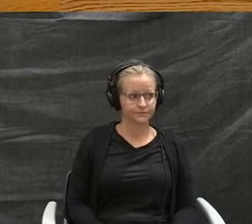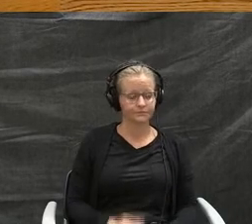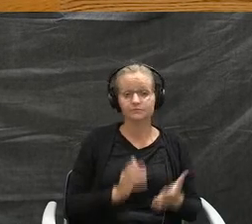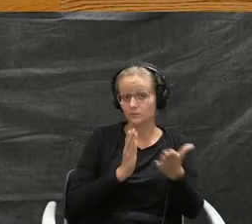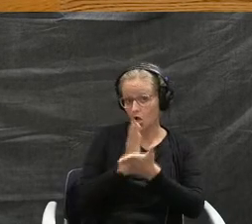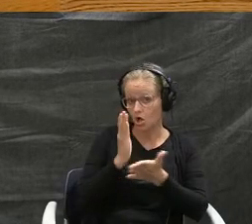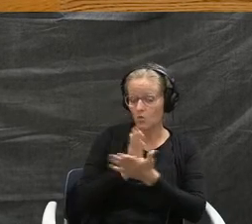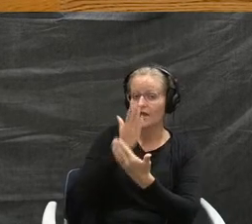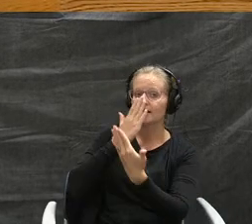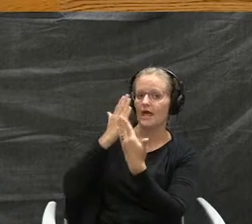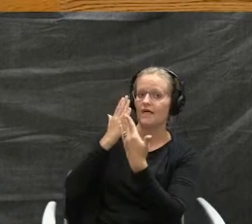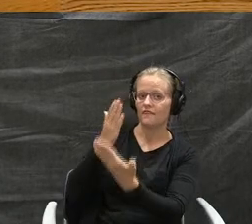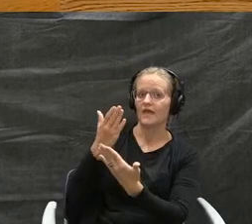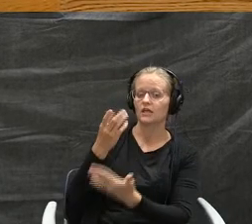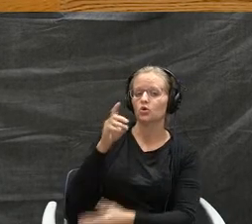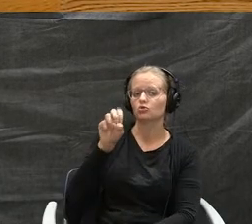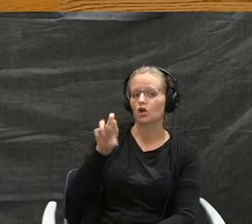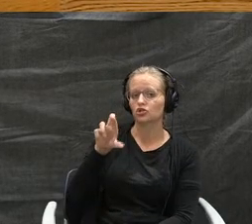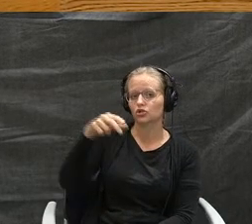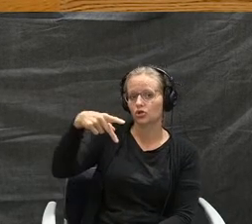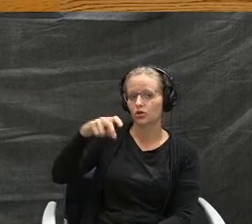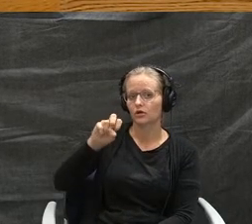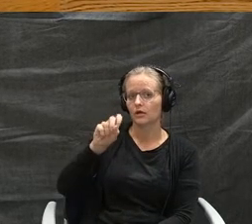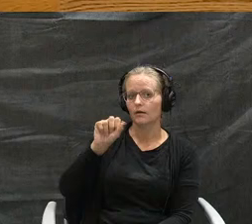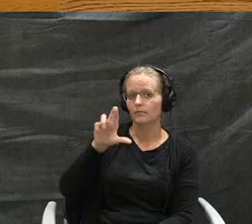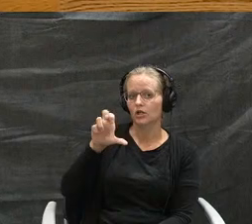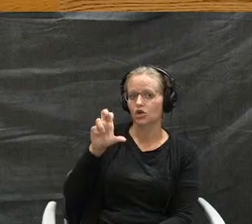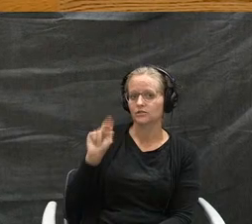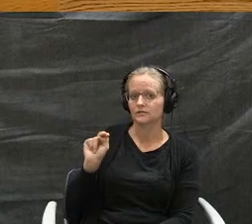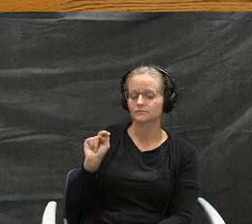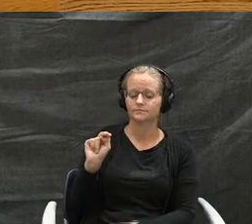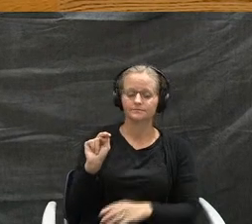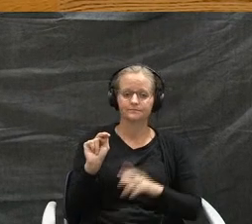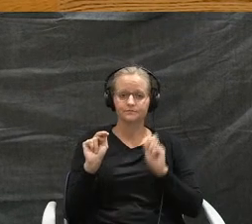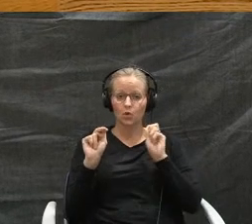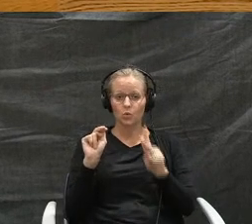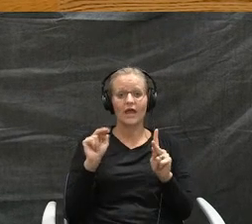the discussion an conversation I want to make a motion of a